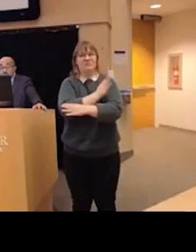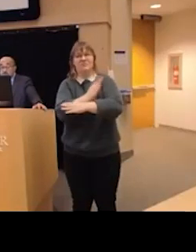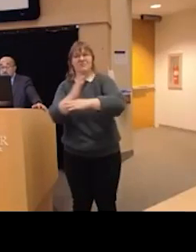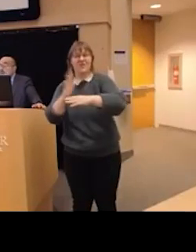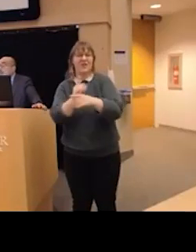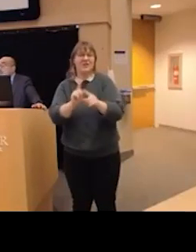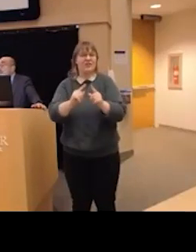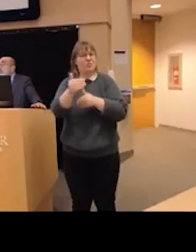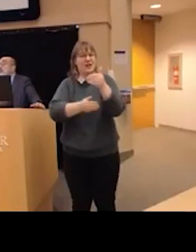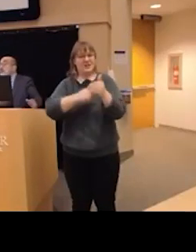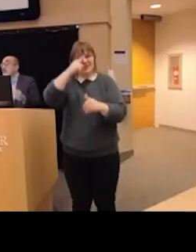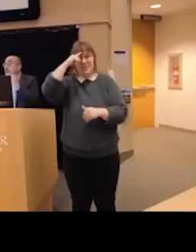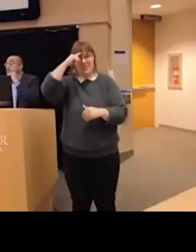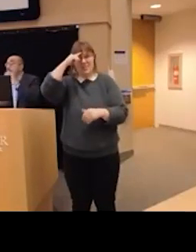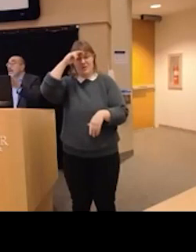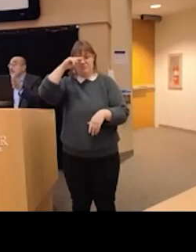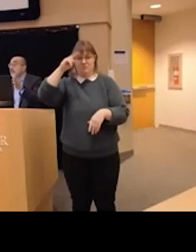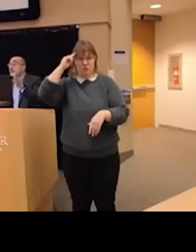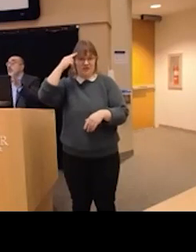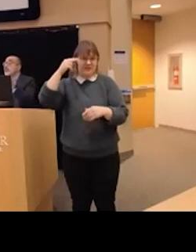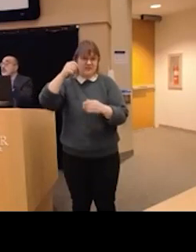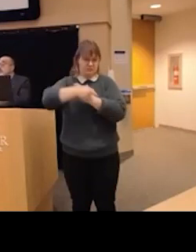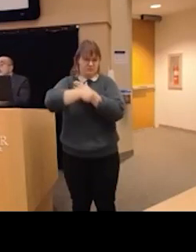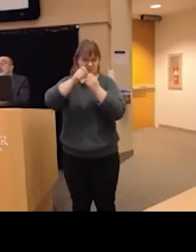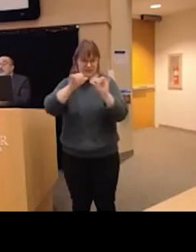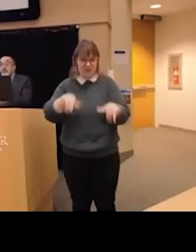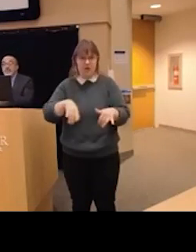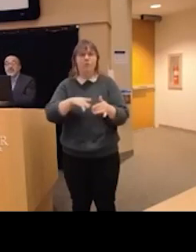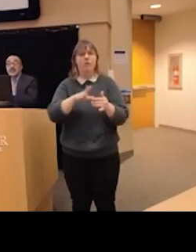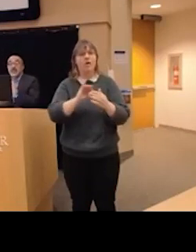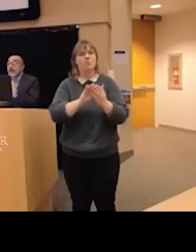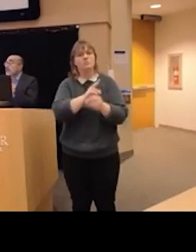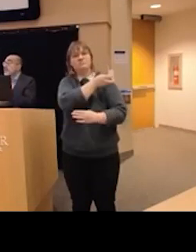system May sort of put prone on the path from going from acute to chronic pain and then that